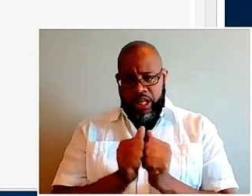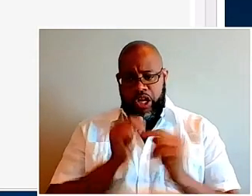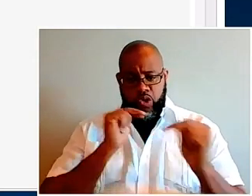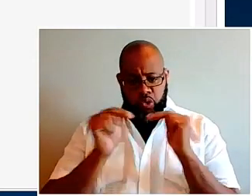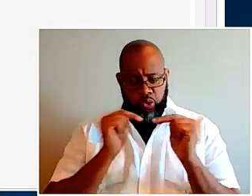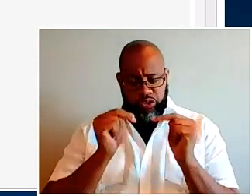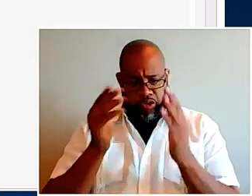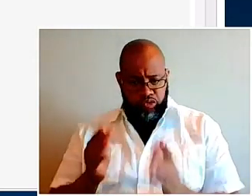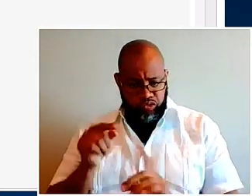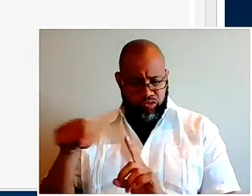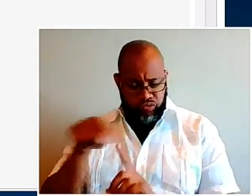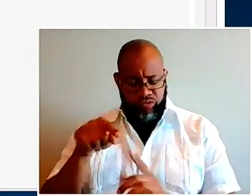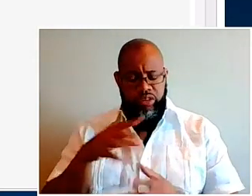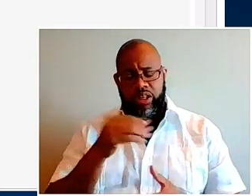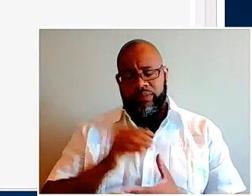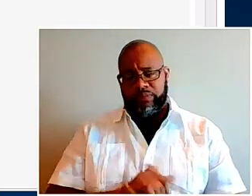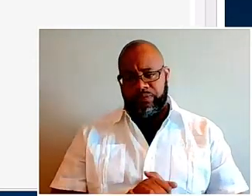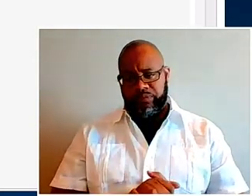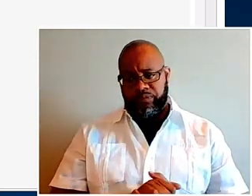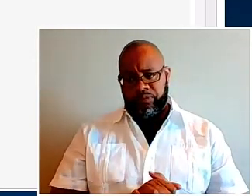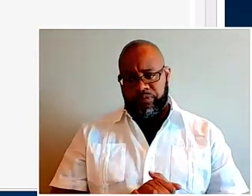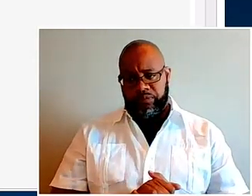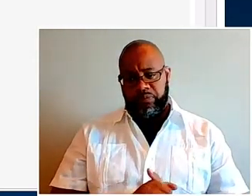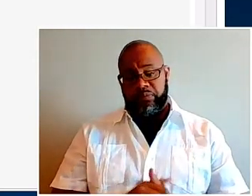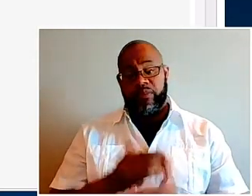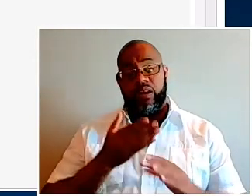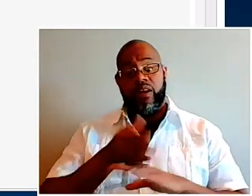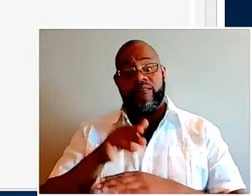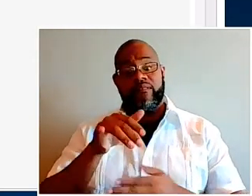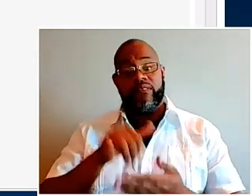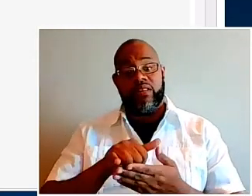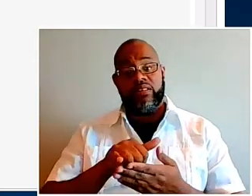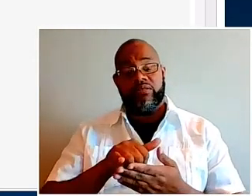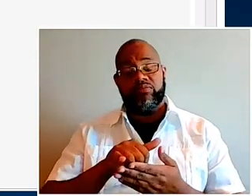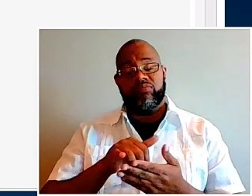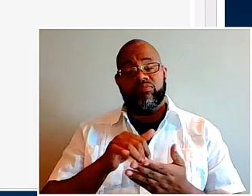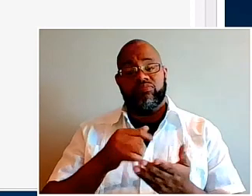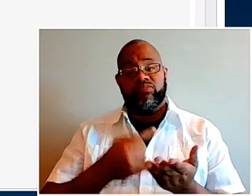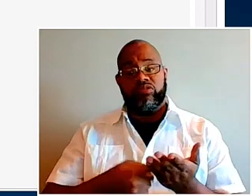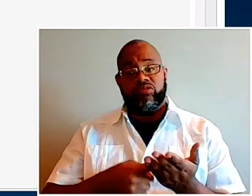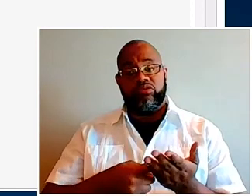And following that, David Musser will